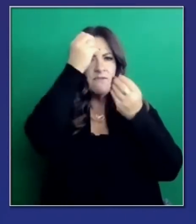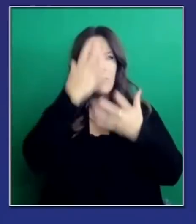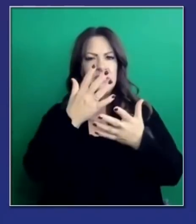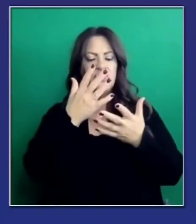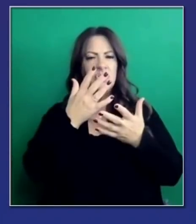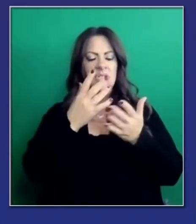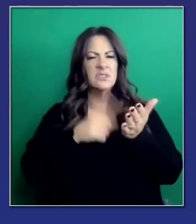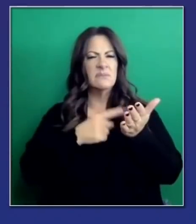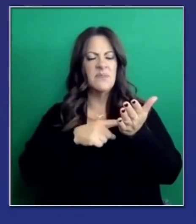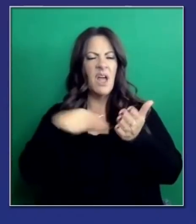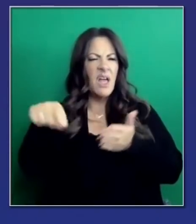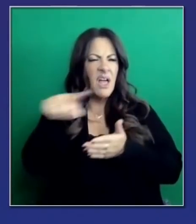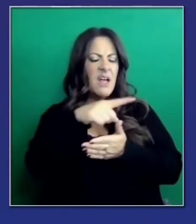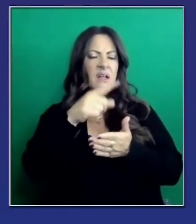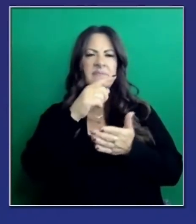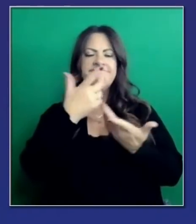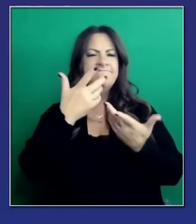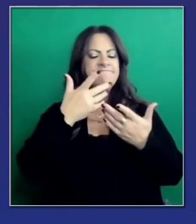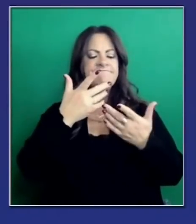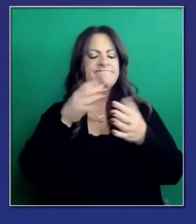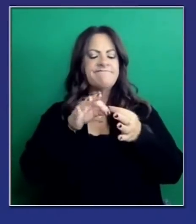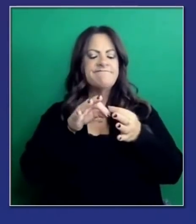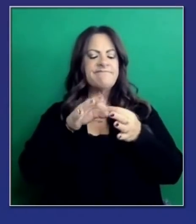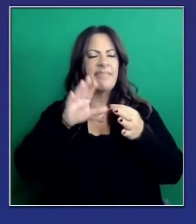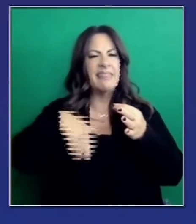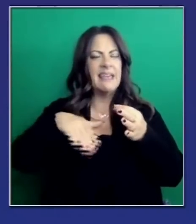DATA HAS BECOME A BIG ISSUE. DATA HAS BECOME A BIG CHALLENGE FOR US.